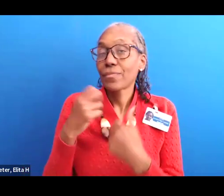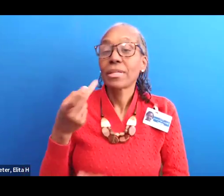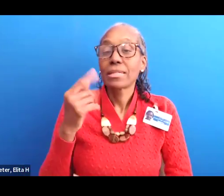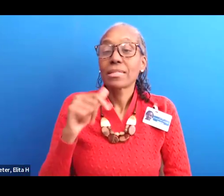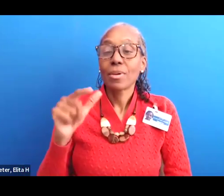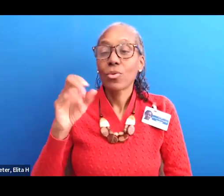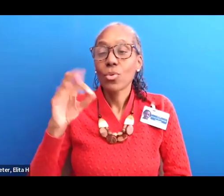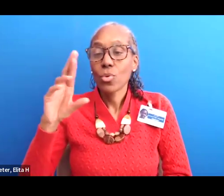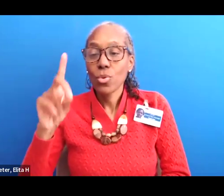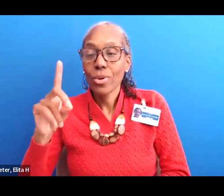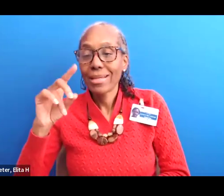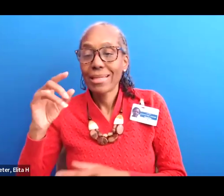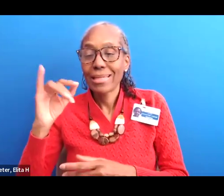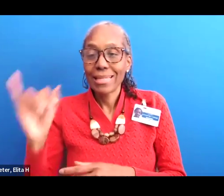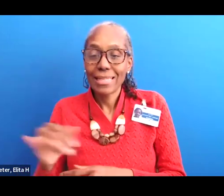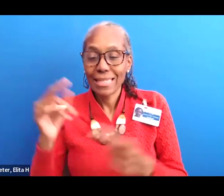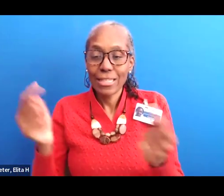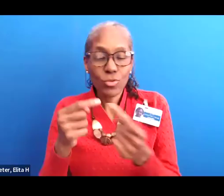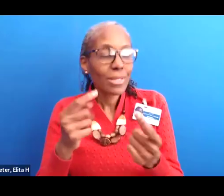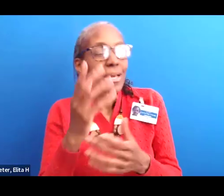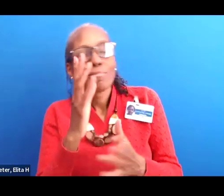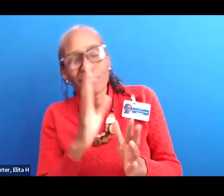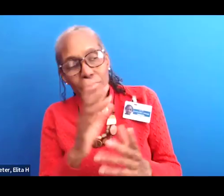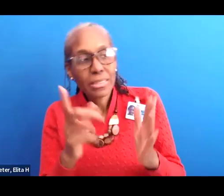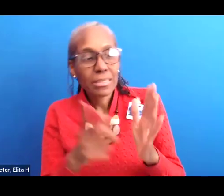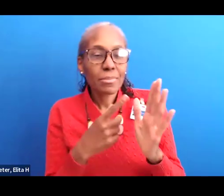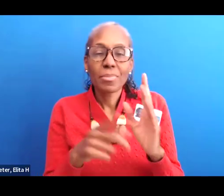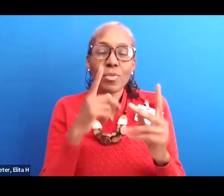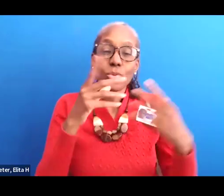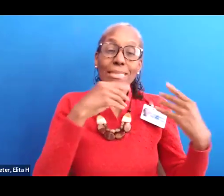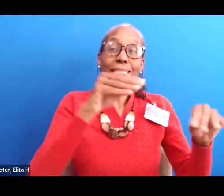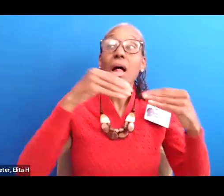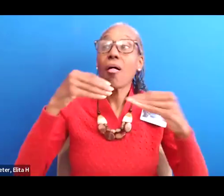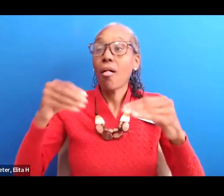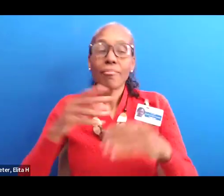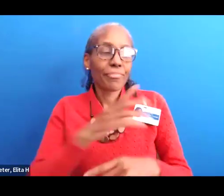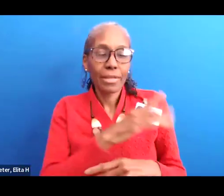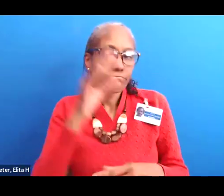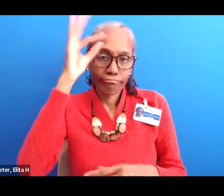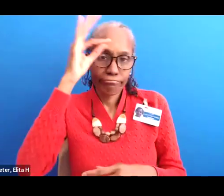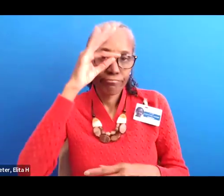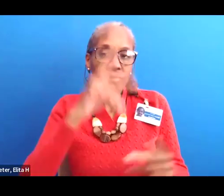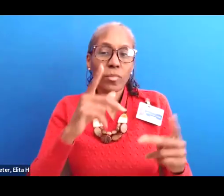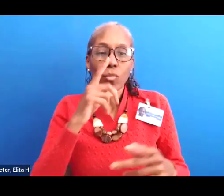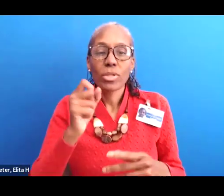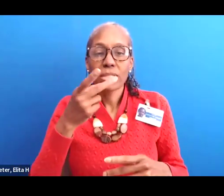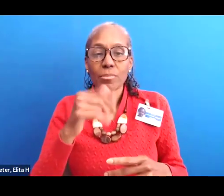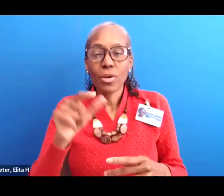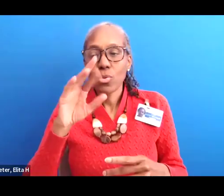injury, but sometimes people don't know, people who are selling products don't know that people with spinal cord injury have